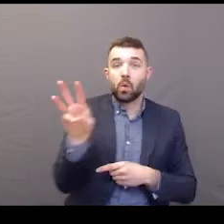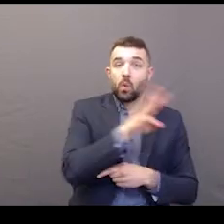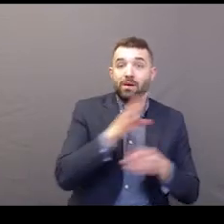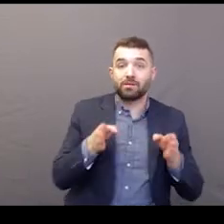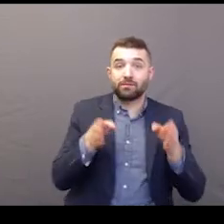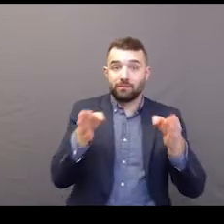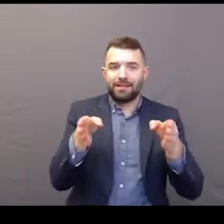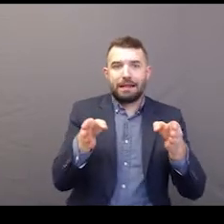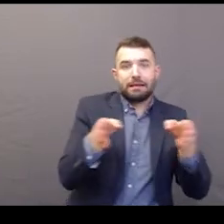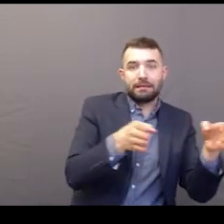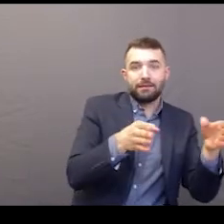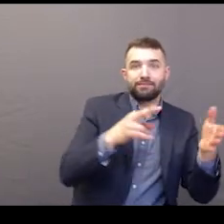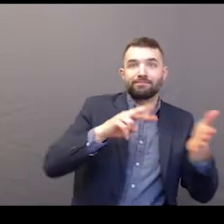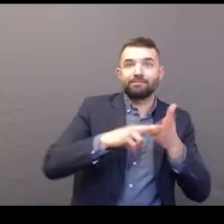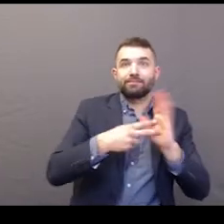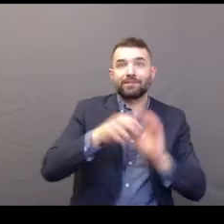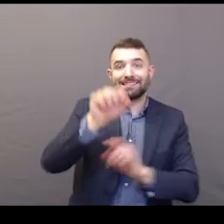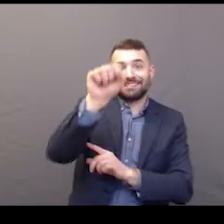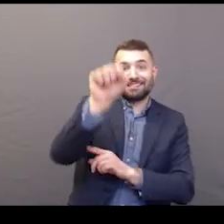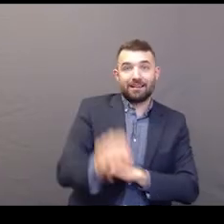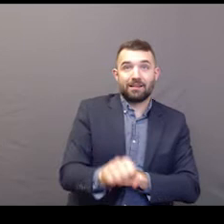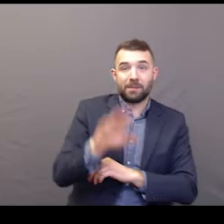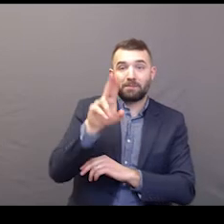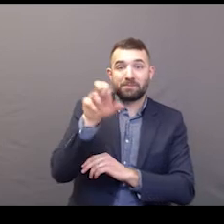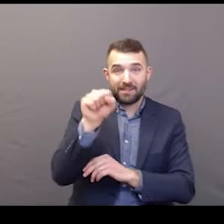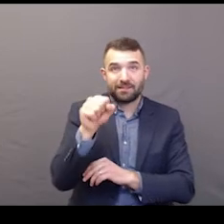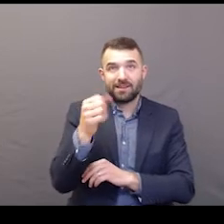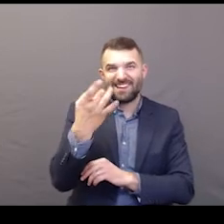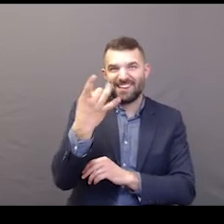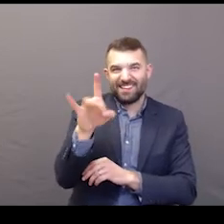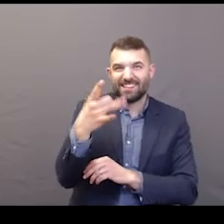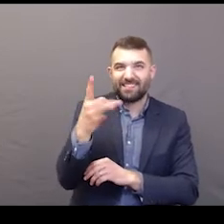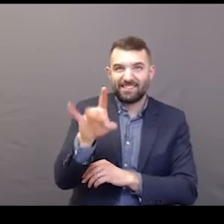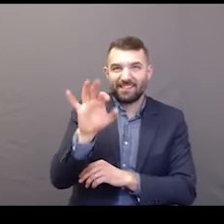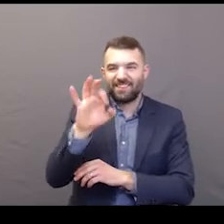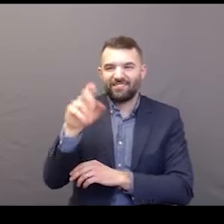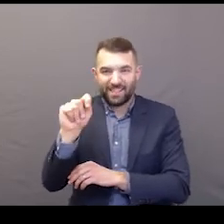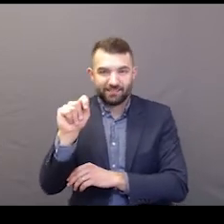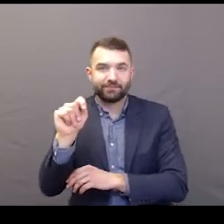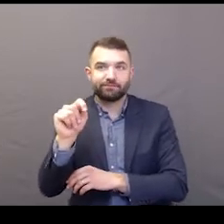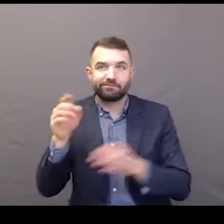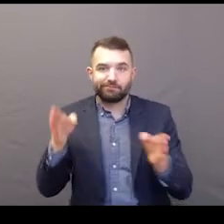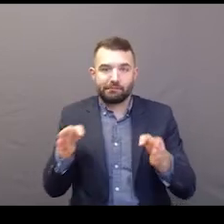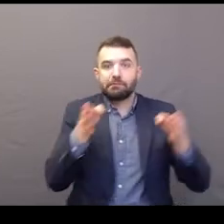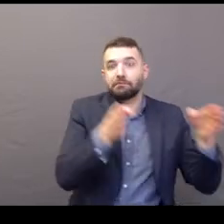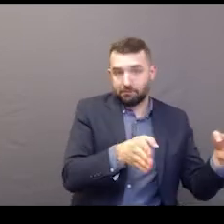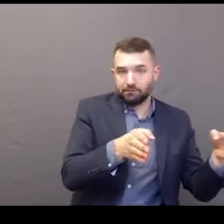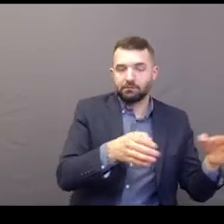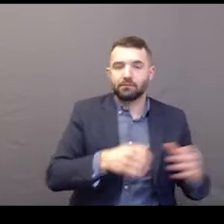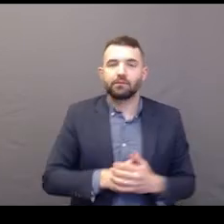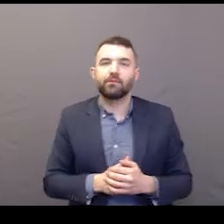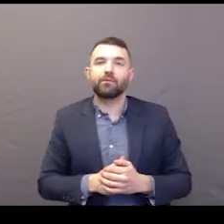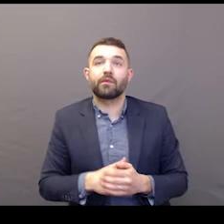the southbound bus lane approximately 18 feet to the west from 41st Avenue NE to 38th Avenue NE